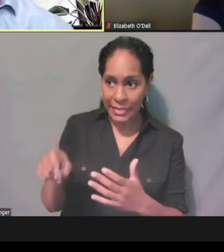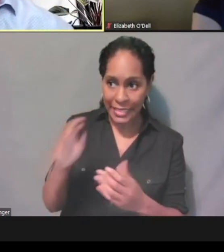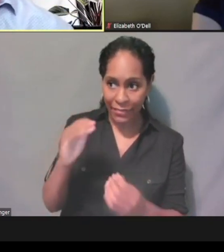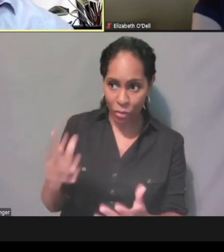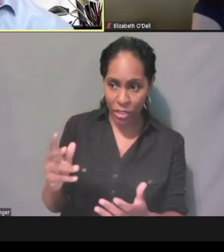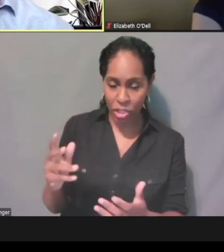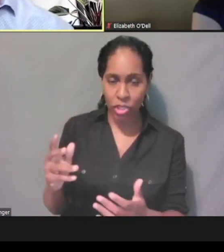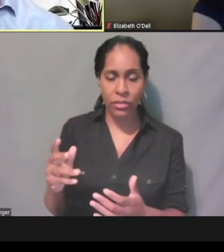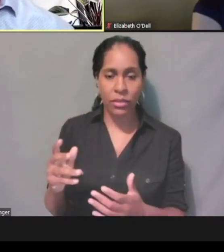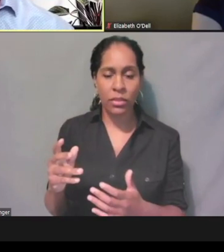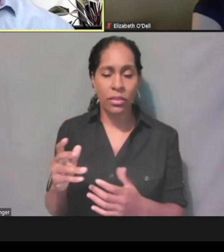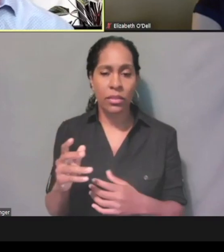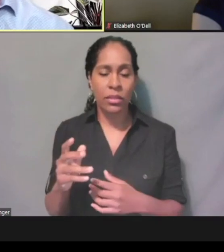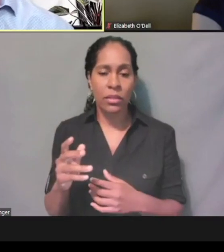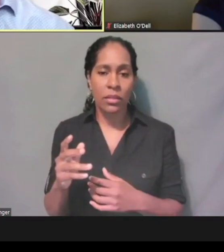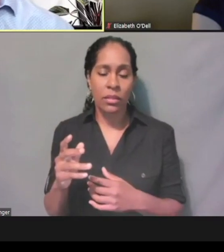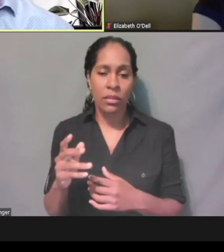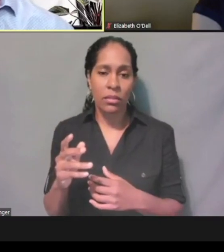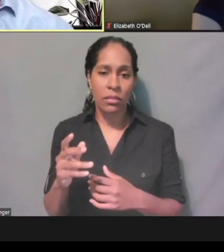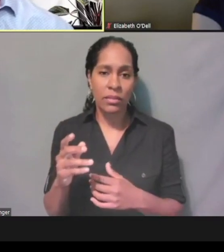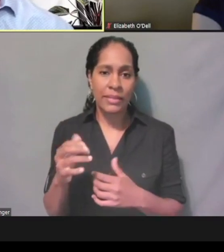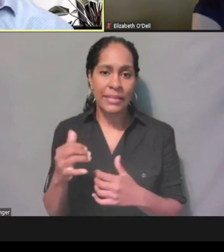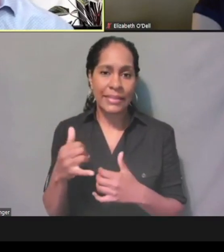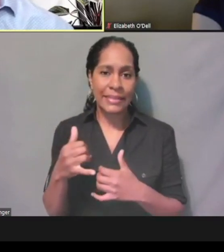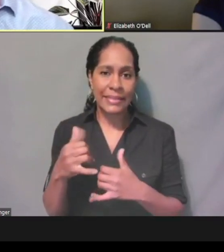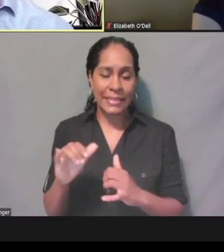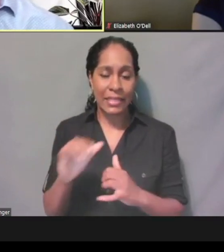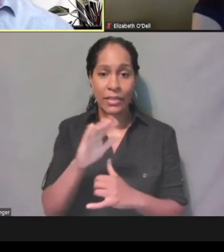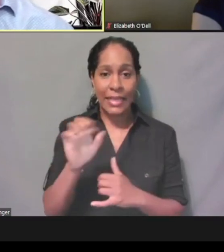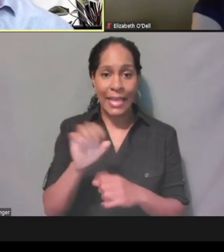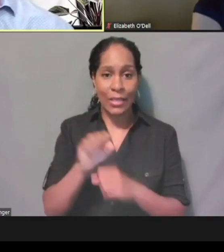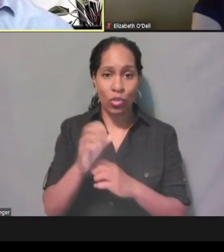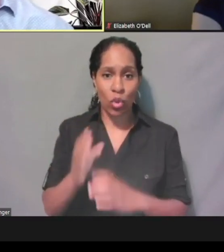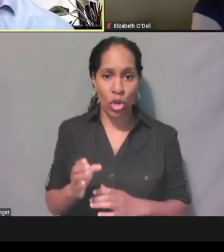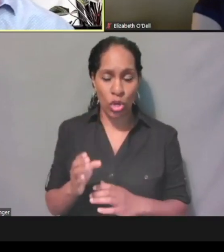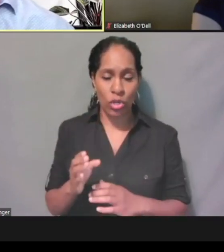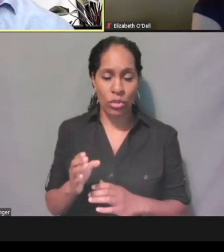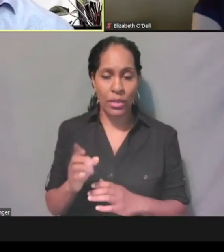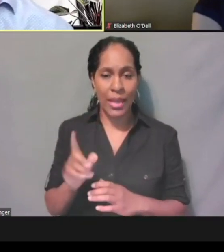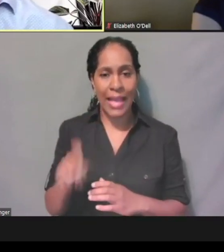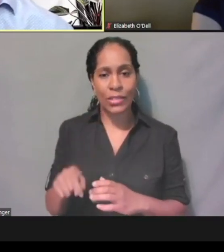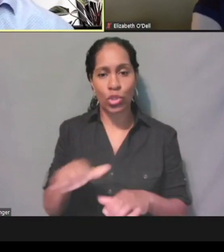by a notice sent by the caseworker, a request for information that would come